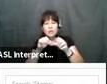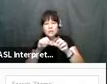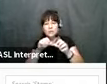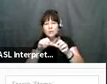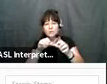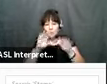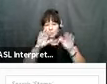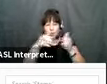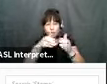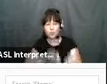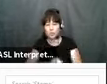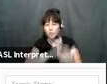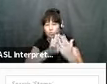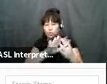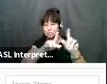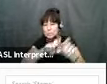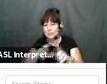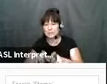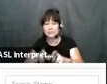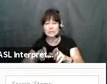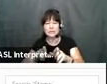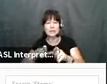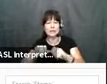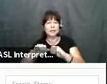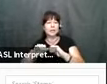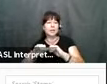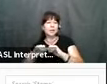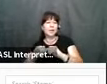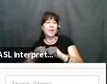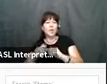can reinforce the importance of wearing facial coverings or masks, social